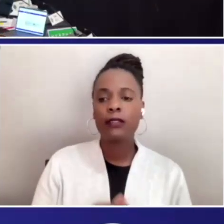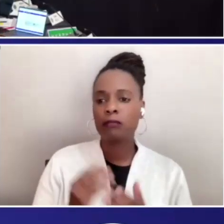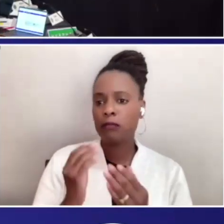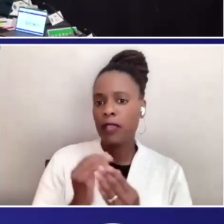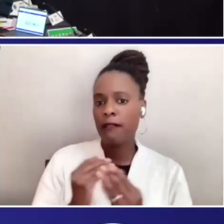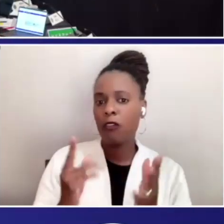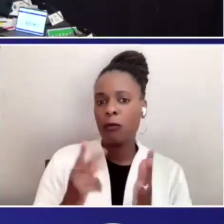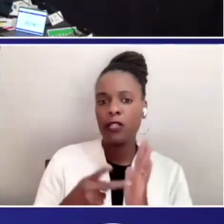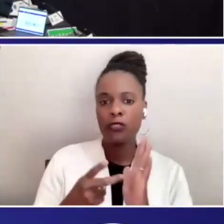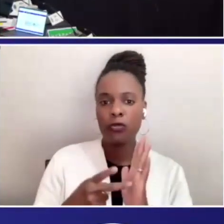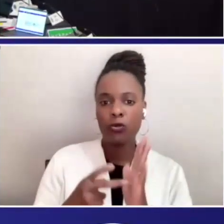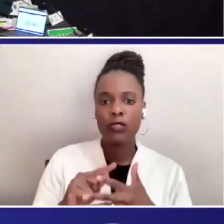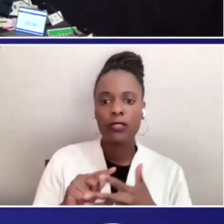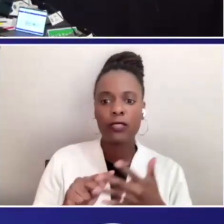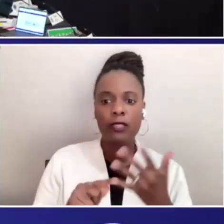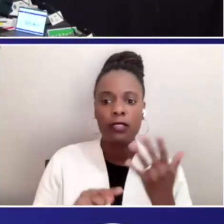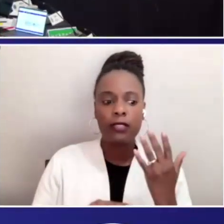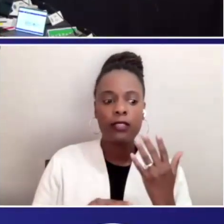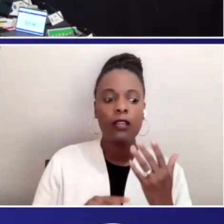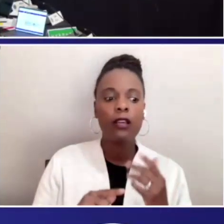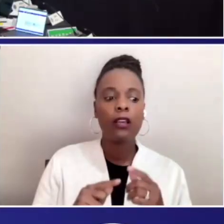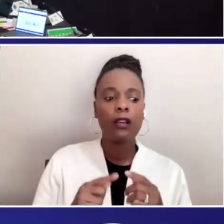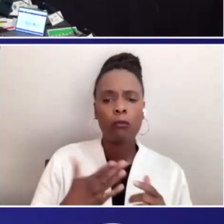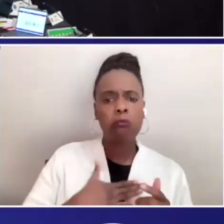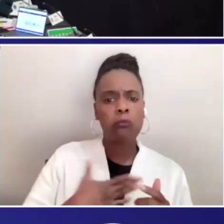But we're certainly willing to look at other sources.